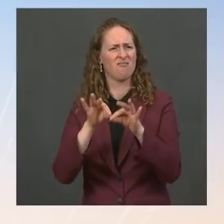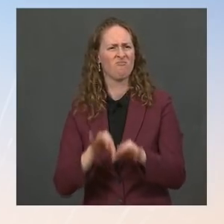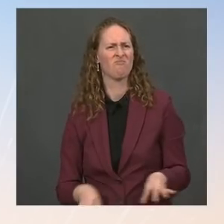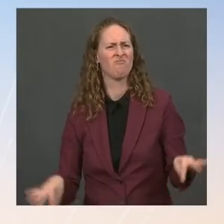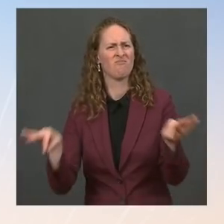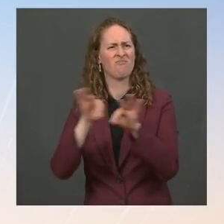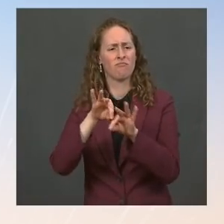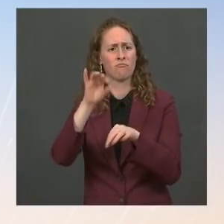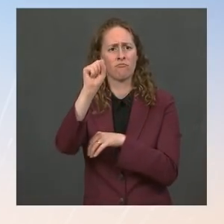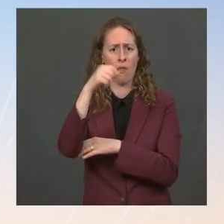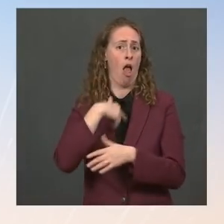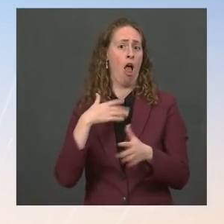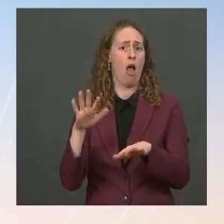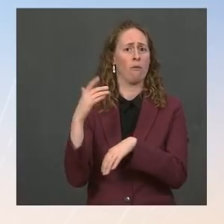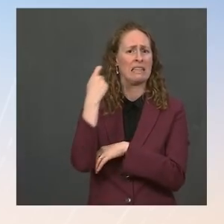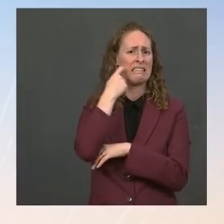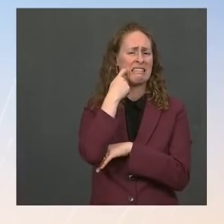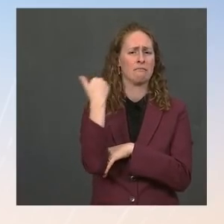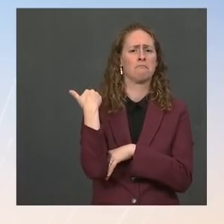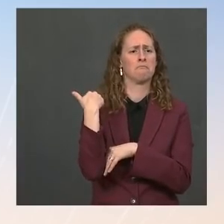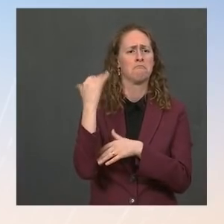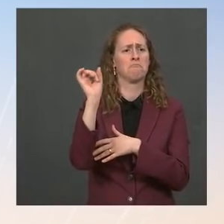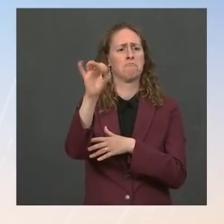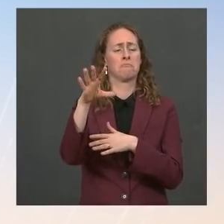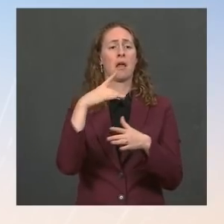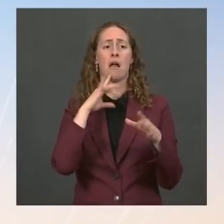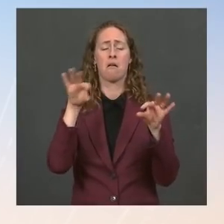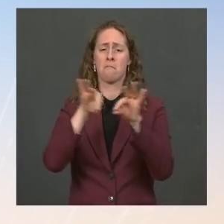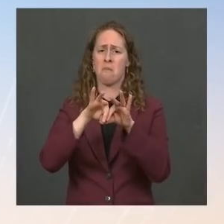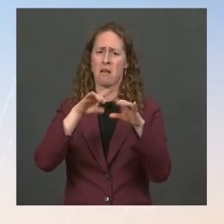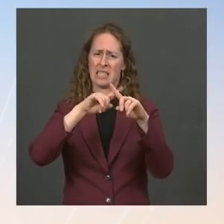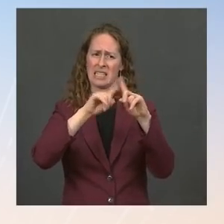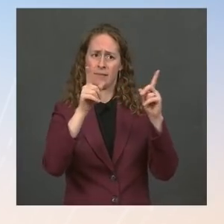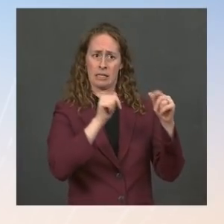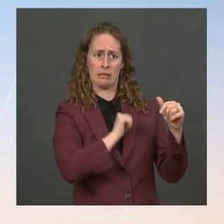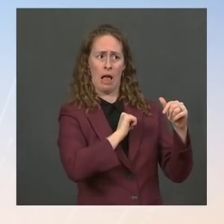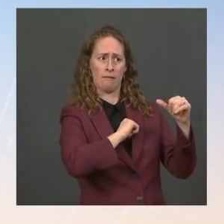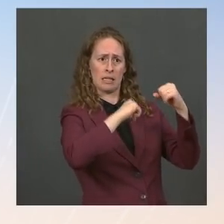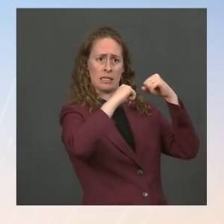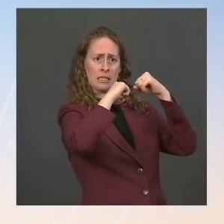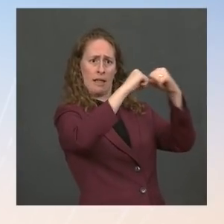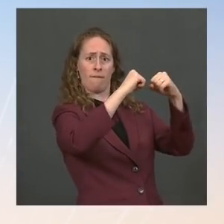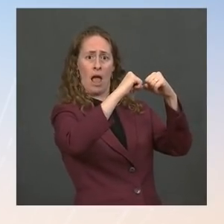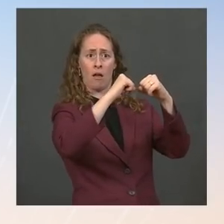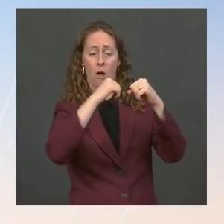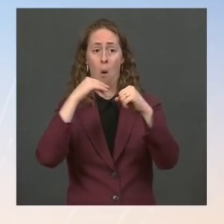that there's a difference between a self-defense strike -- which is exactly what this was, and I would note there was one prior to this